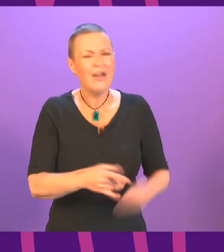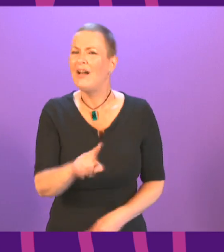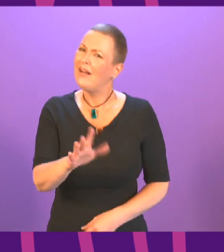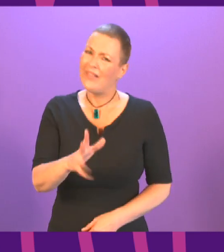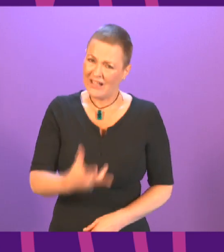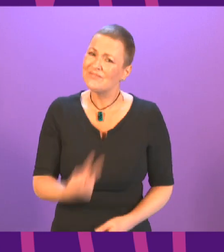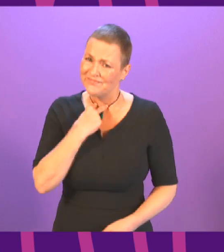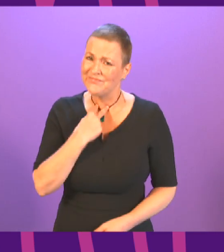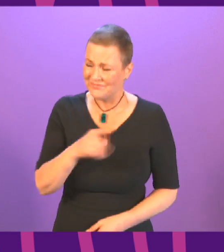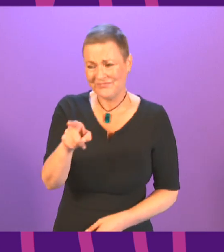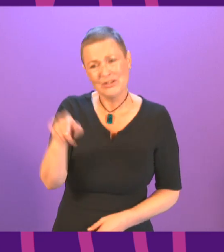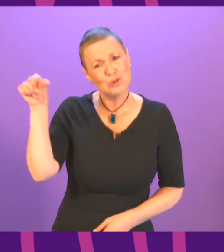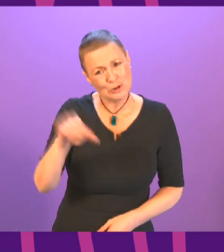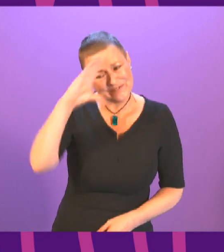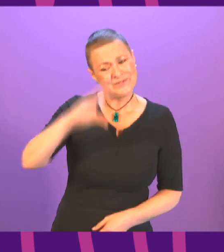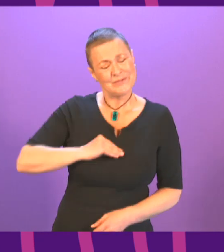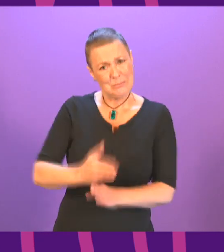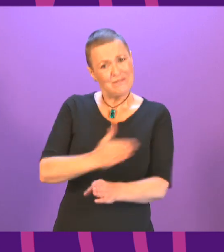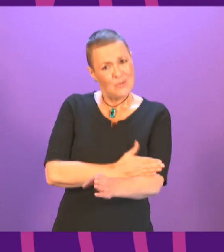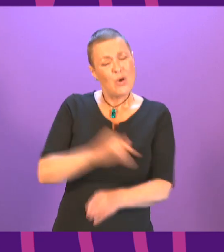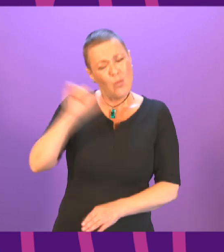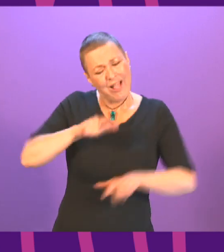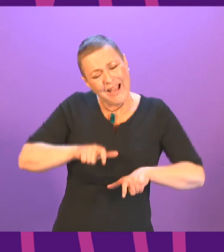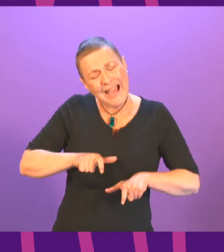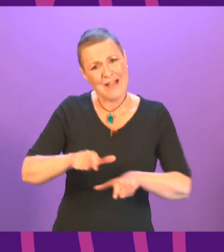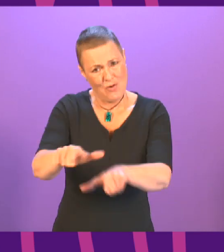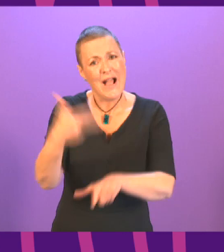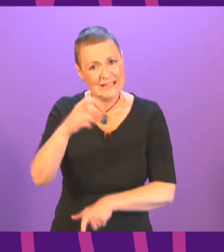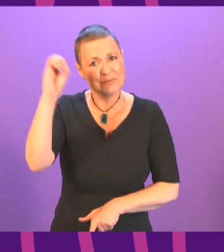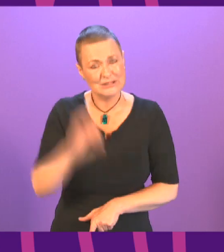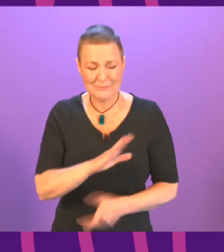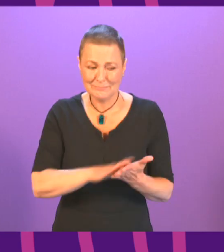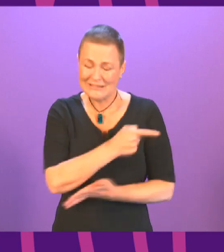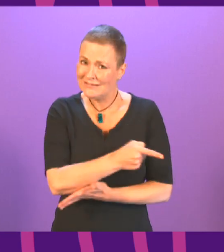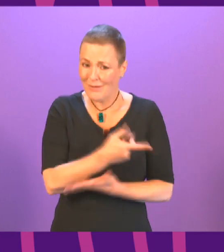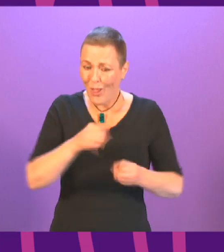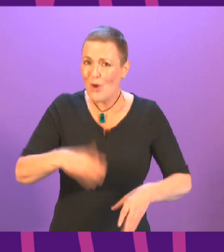We should have had all along from the chancellor the on-going assurance of 80 per cent furlough.